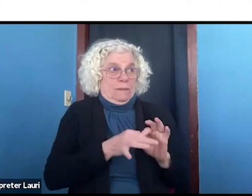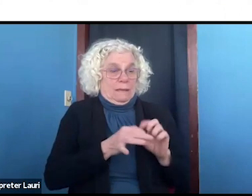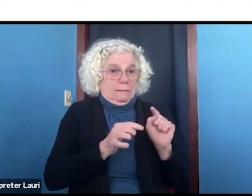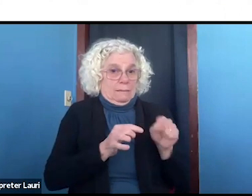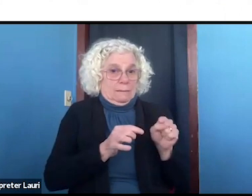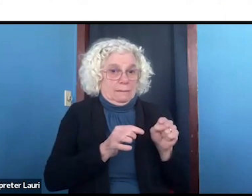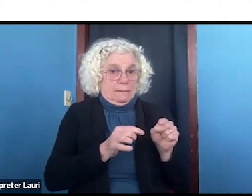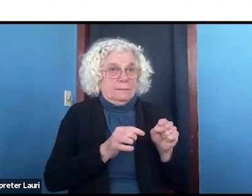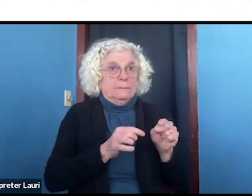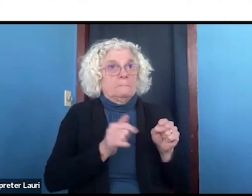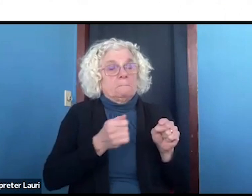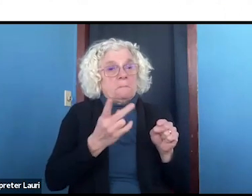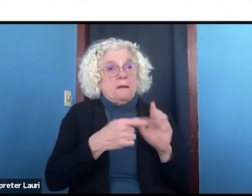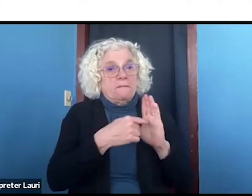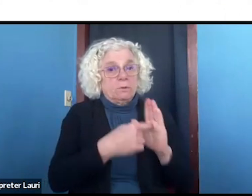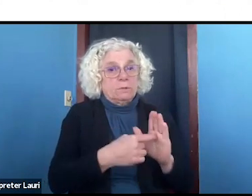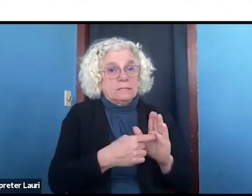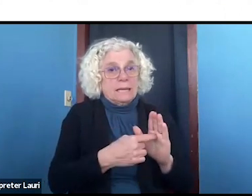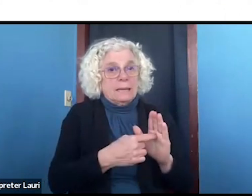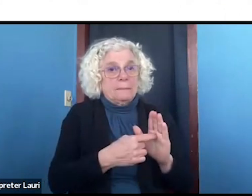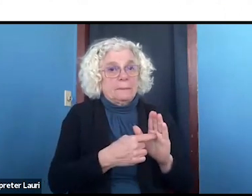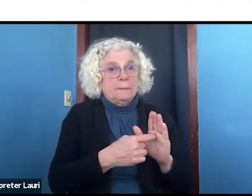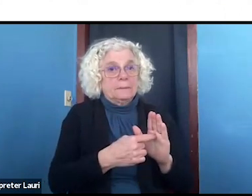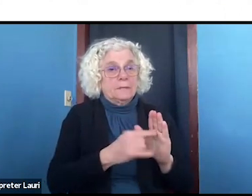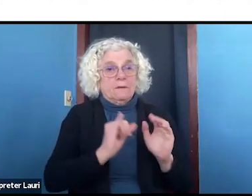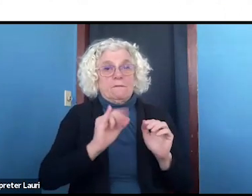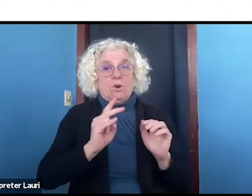Some state examples of providing existing infrastructure are here,